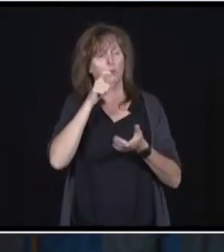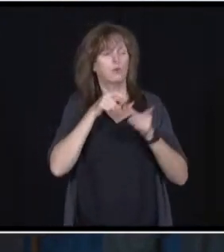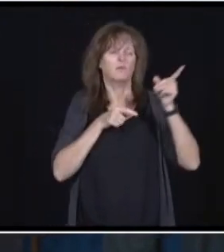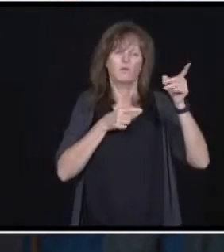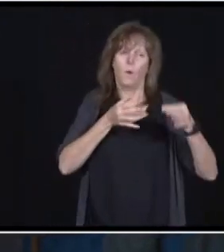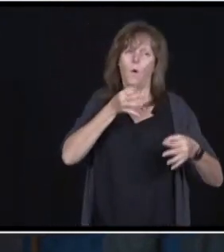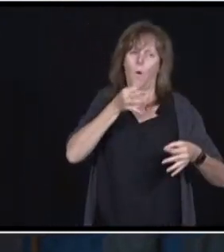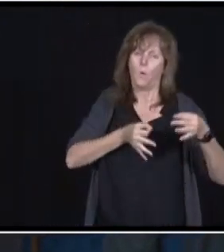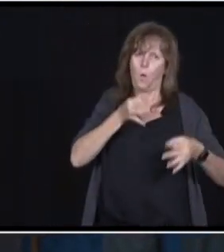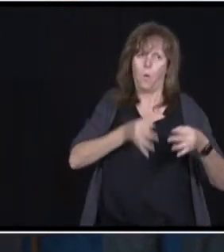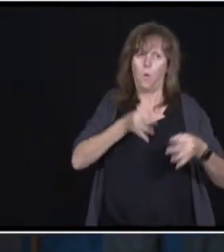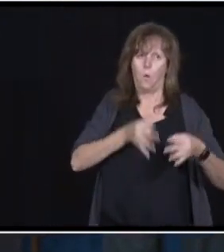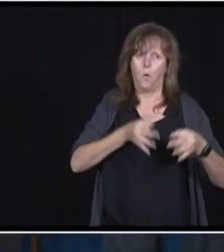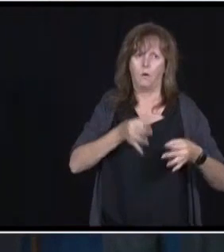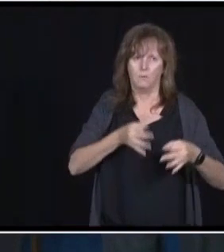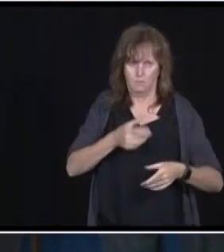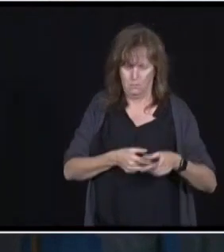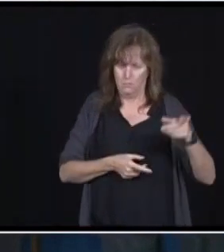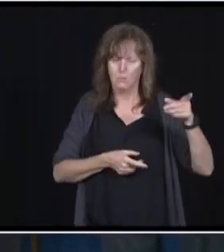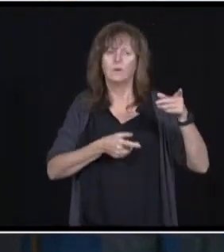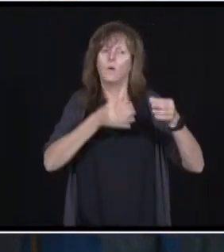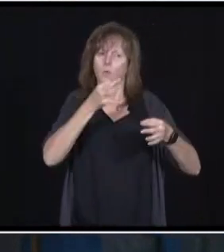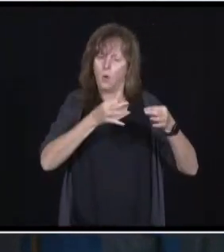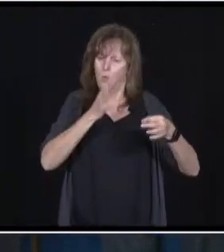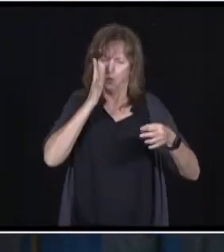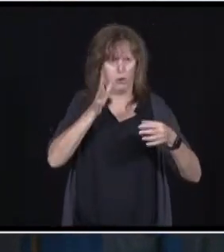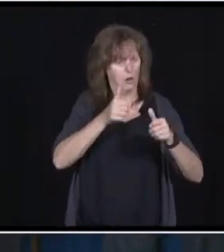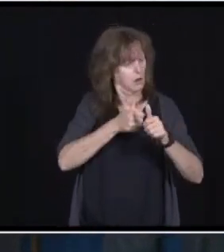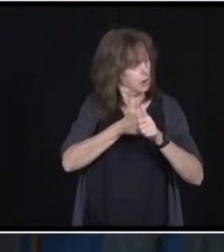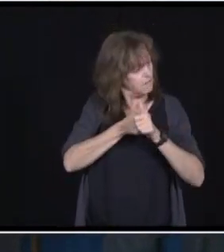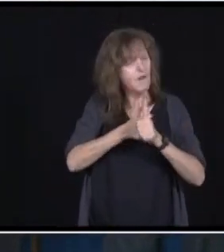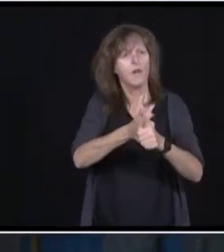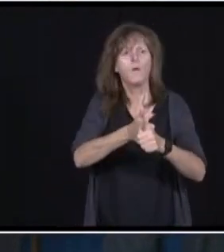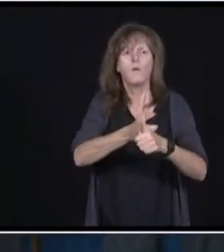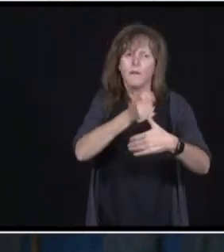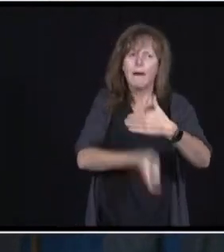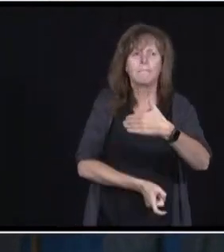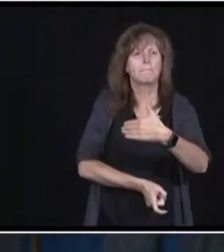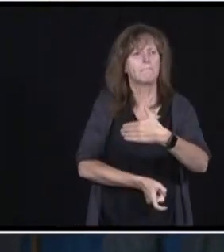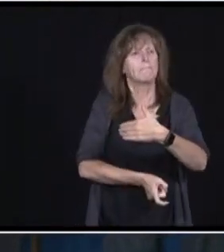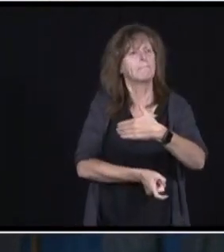No, we do not have that in place. They will be charged again another $10,000.